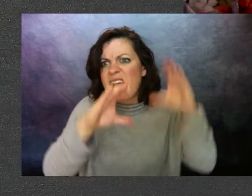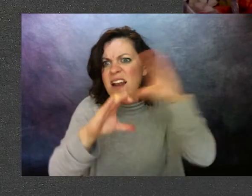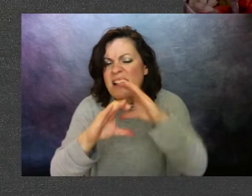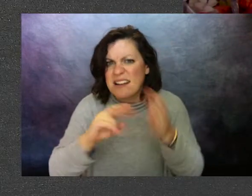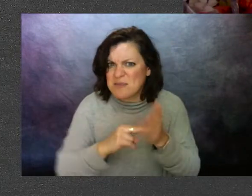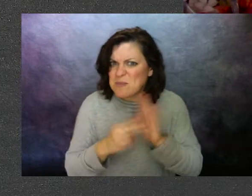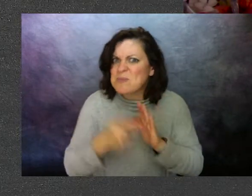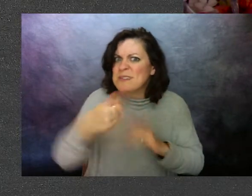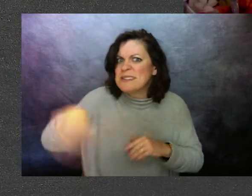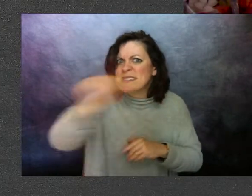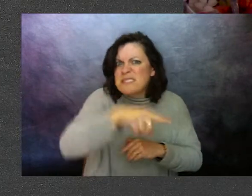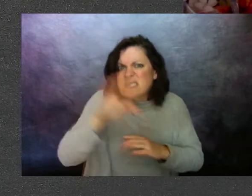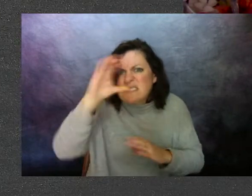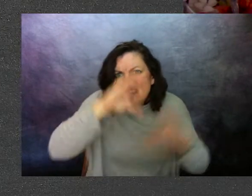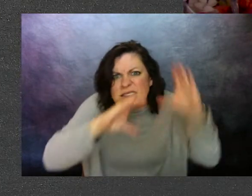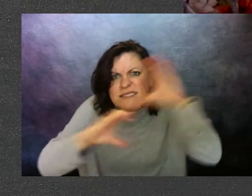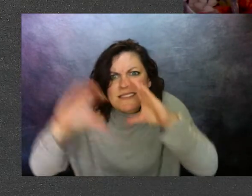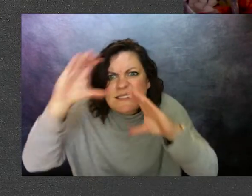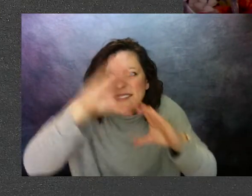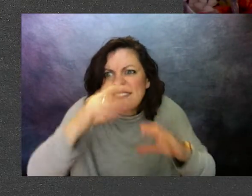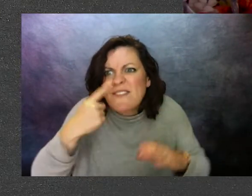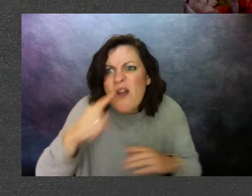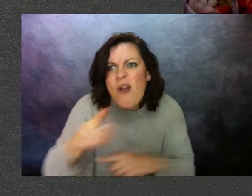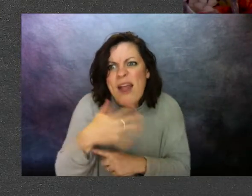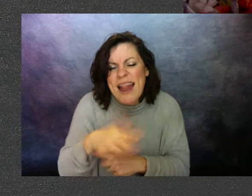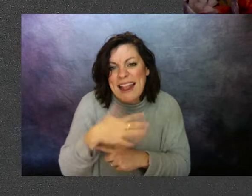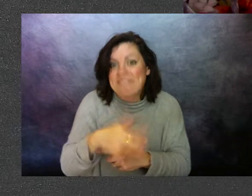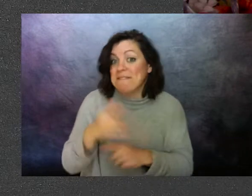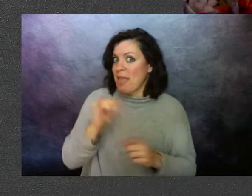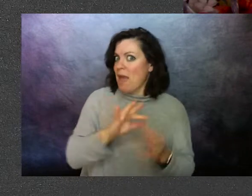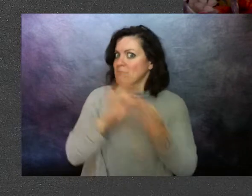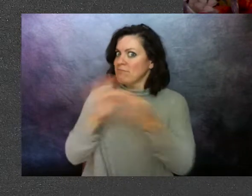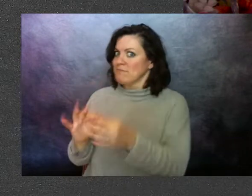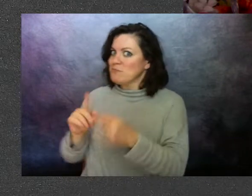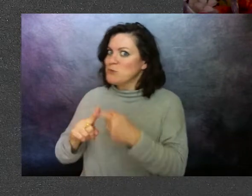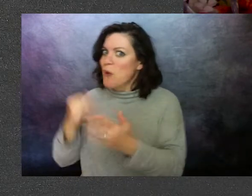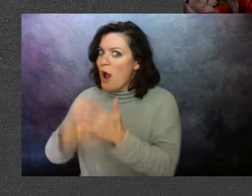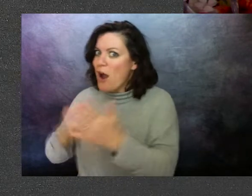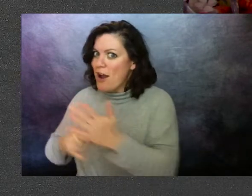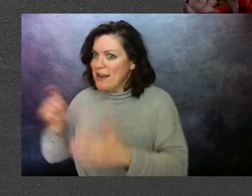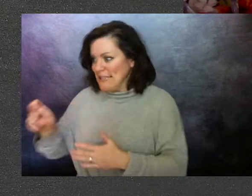on your own leaf hunt to be able to do the craft. So, we're going on a leaf hunt